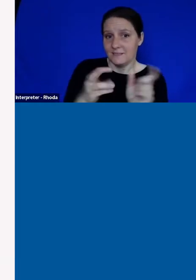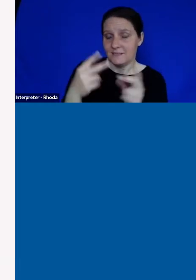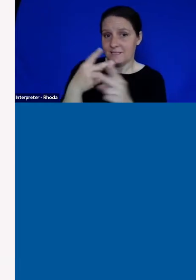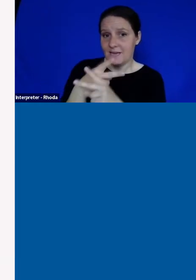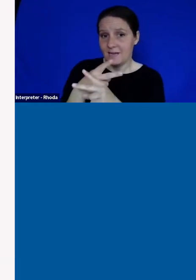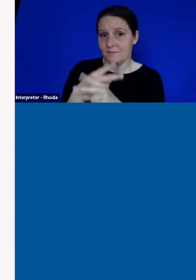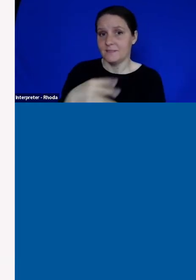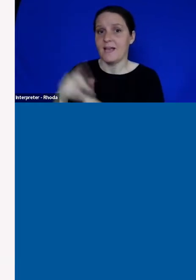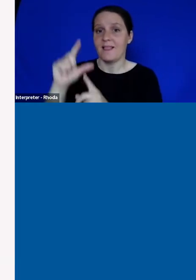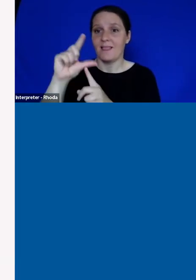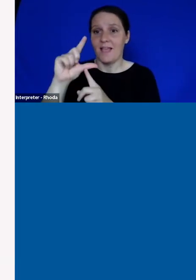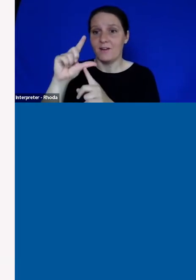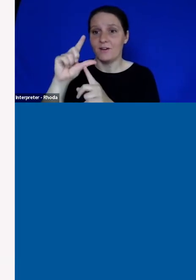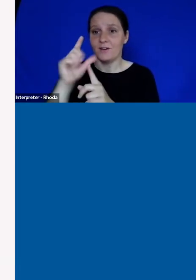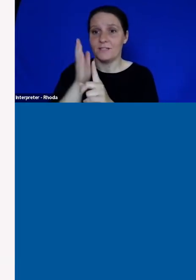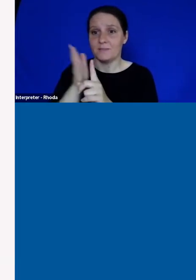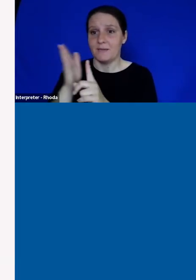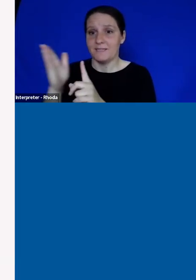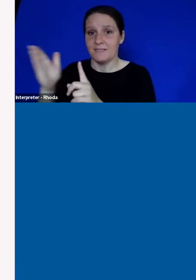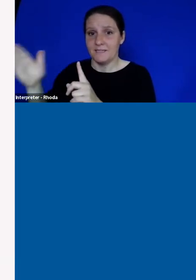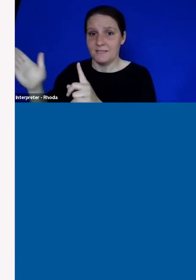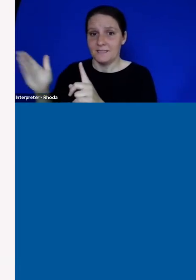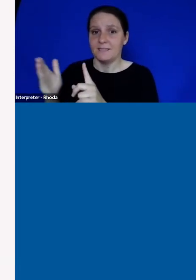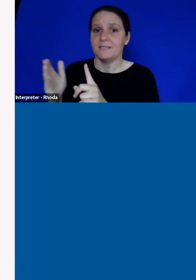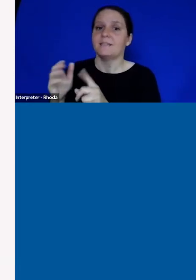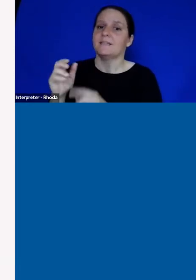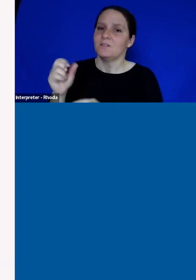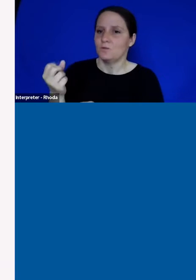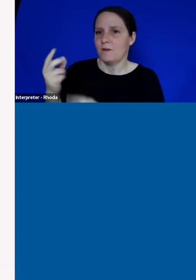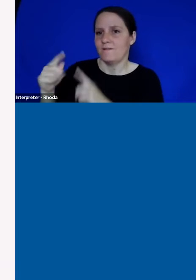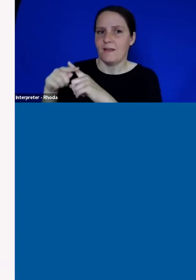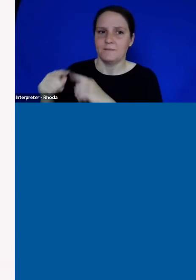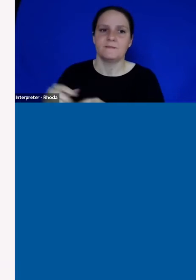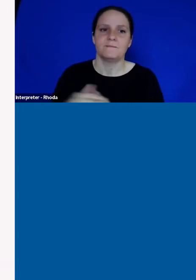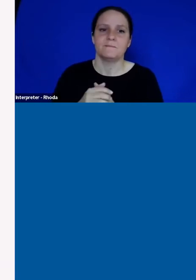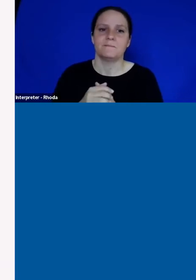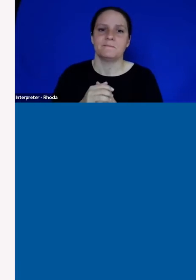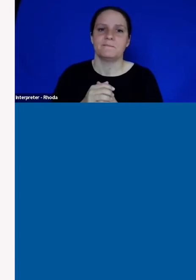If we have a minimum 12 point body copy, your line height's going to be 18 points,